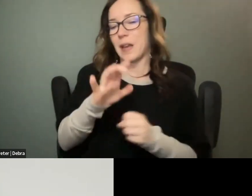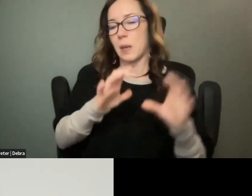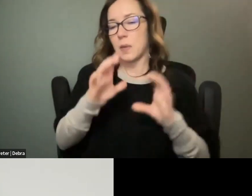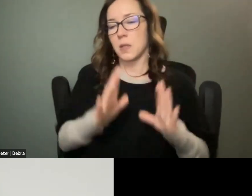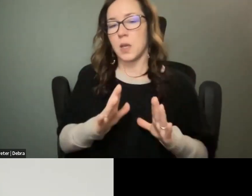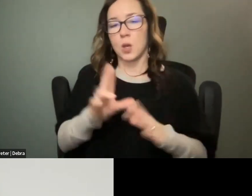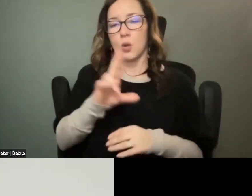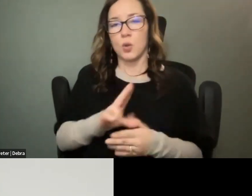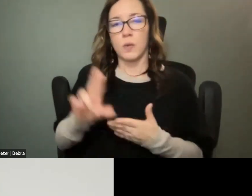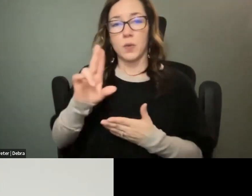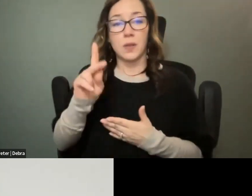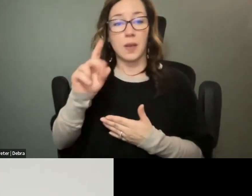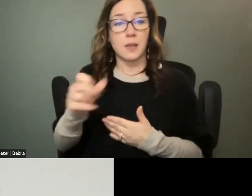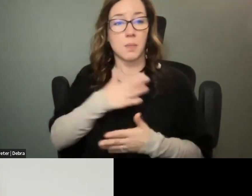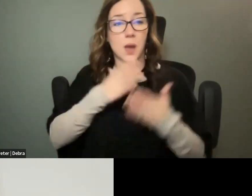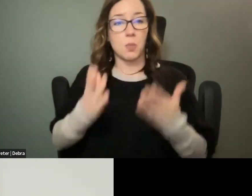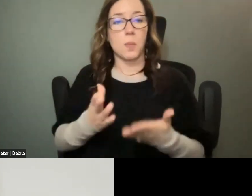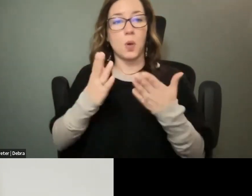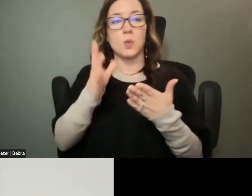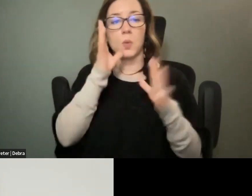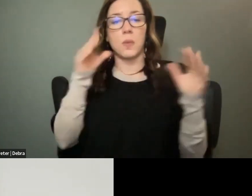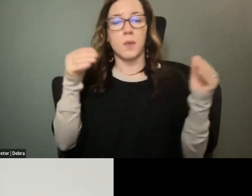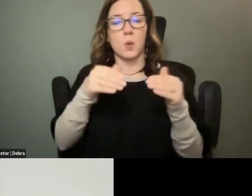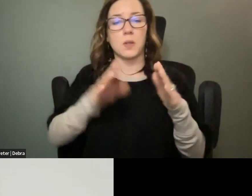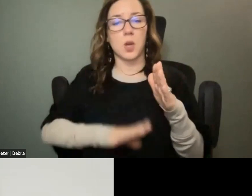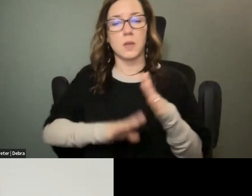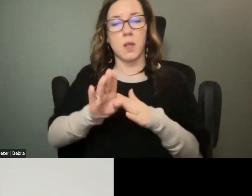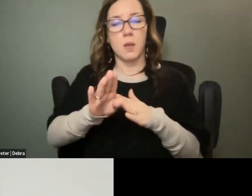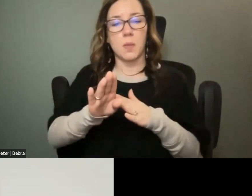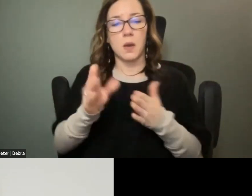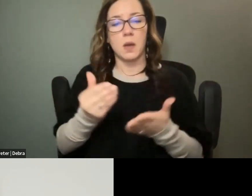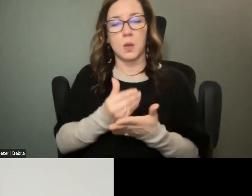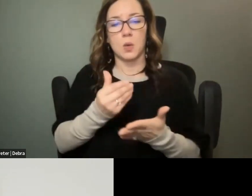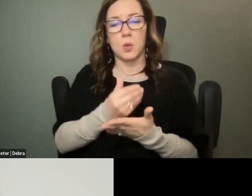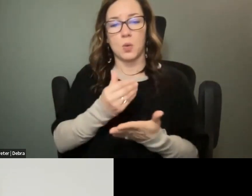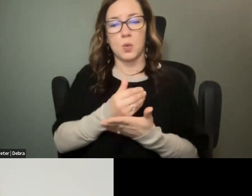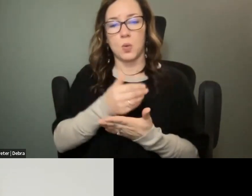Kansas and my proposal is going to be